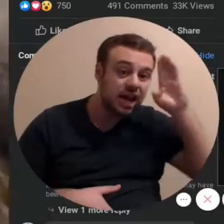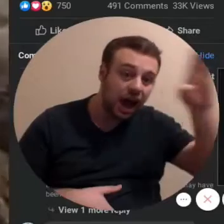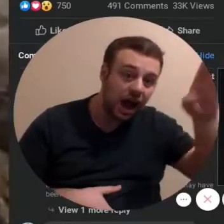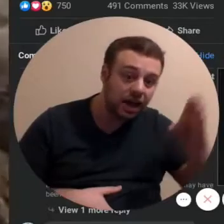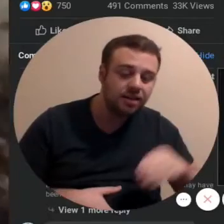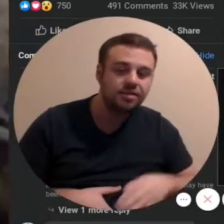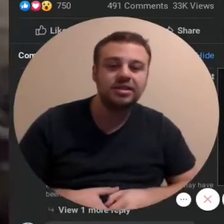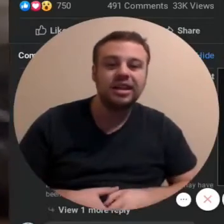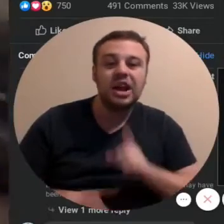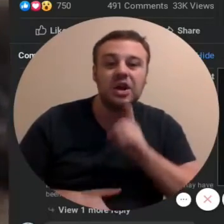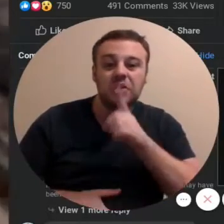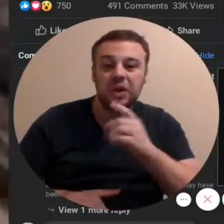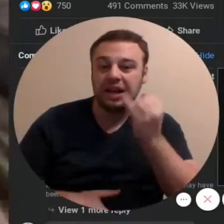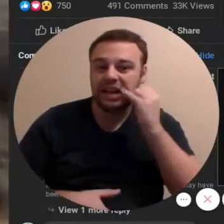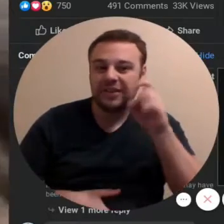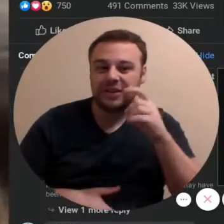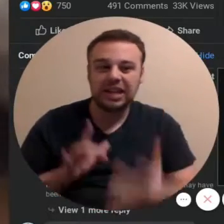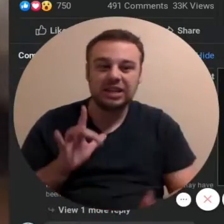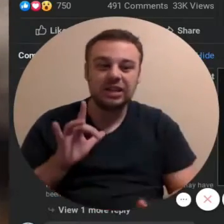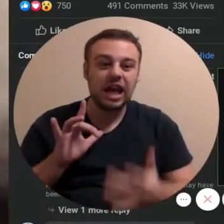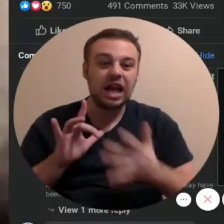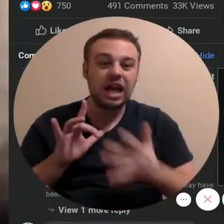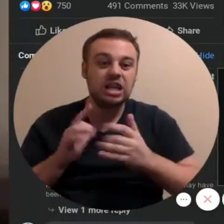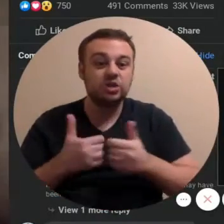you in touch with Julie- if she thinks you're worthy.